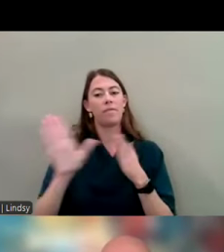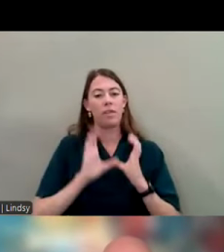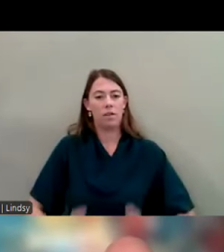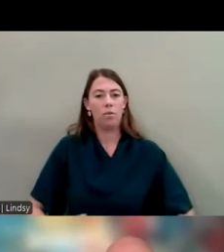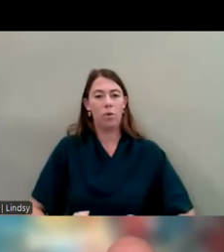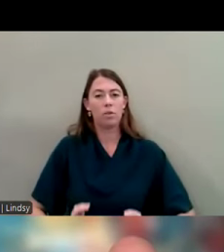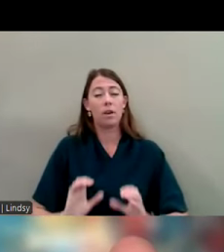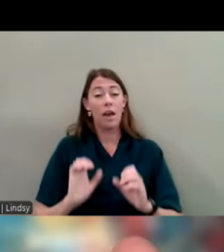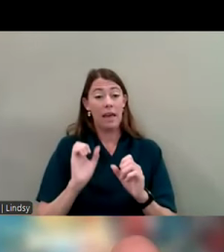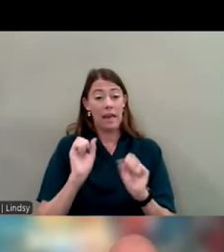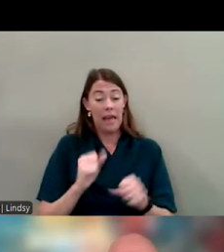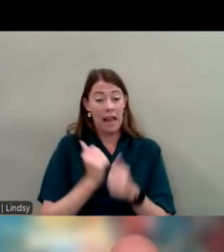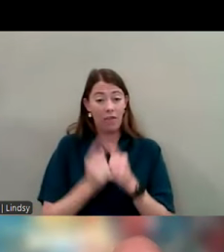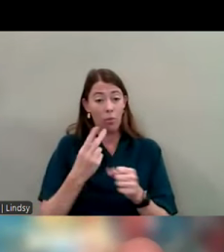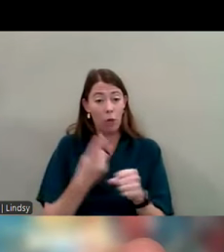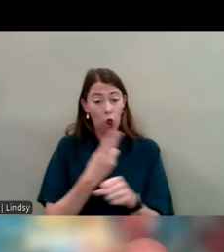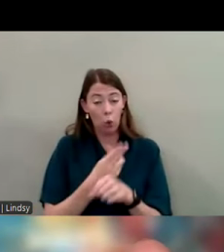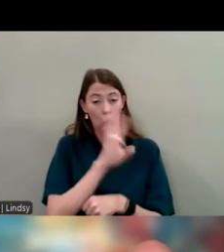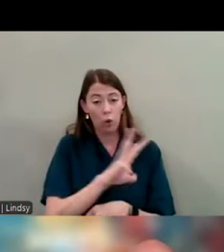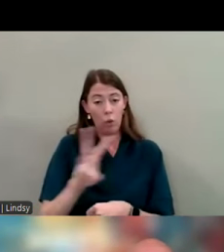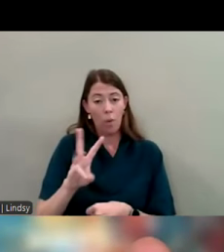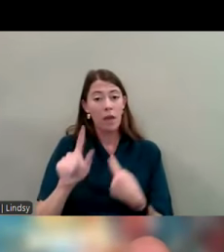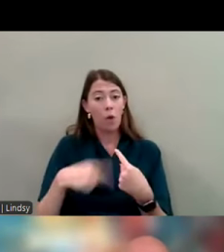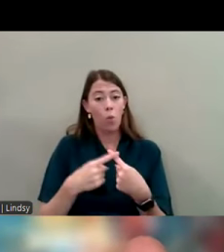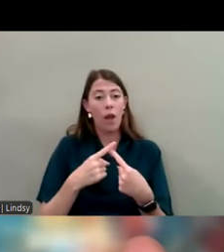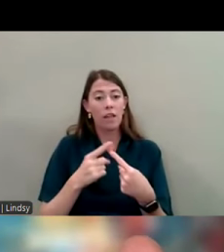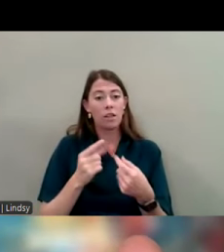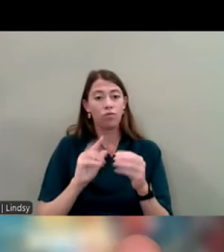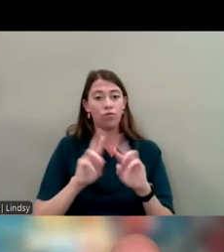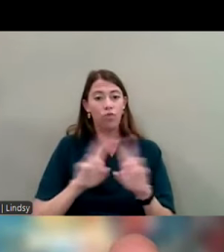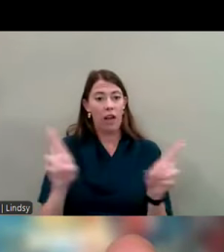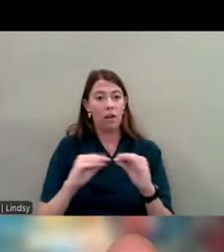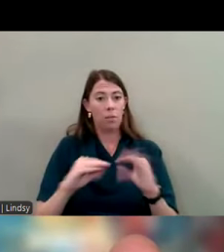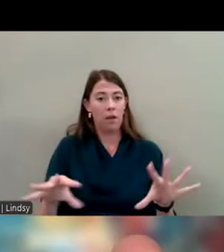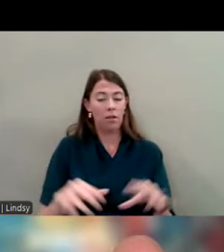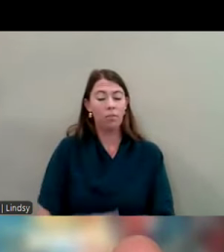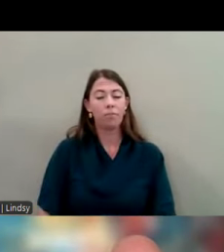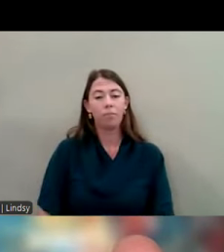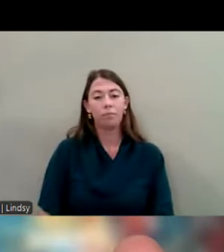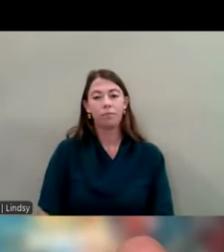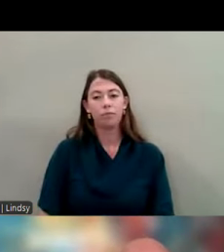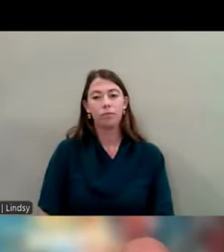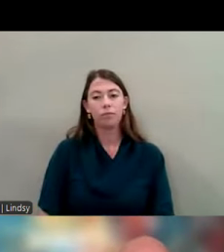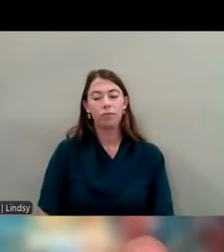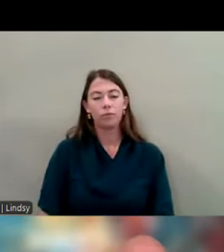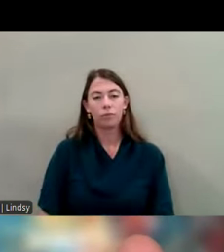with the content and the site once it comes out? What this turns into is that accessibility becomes